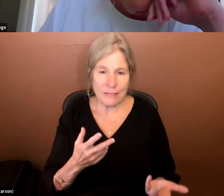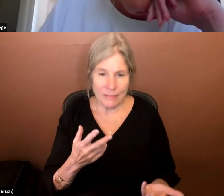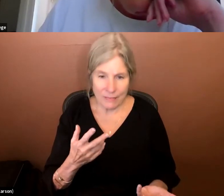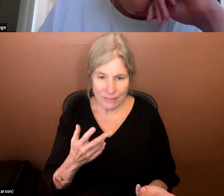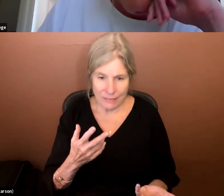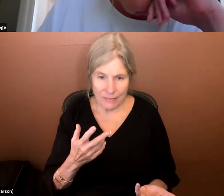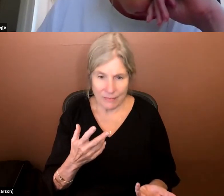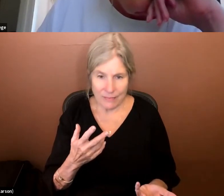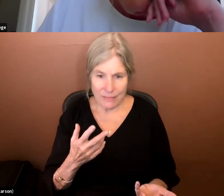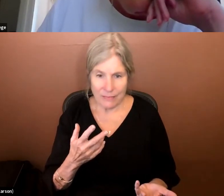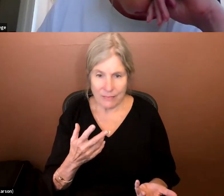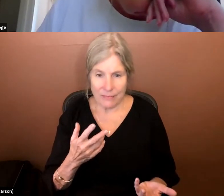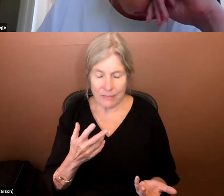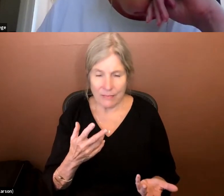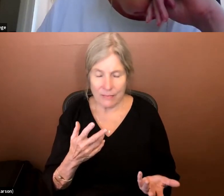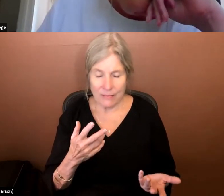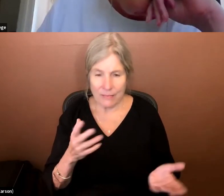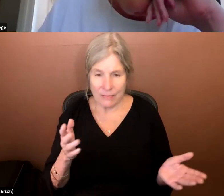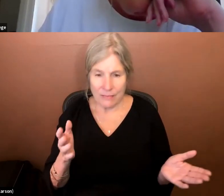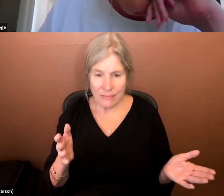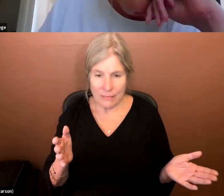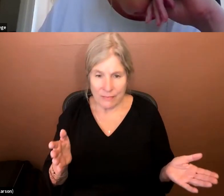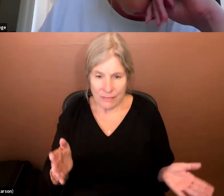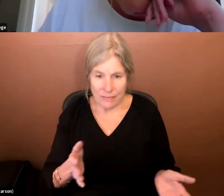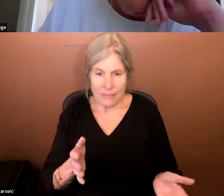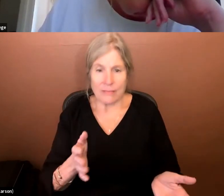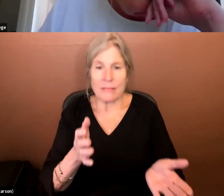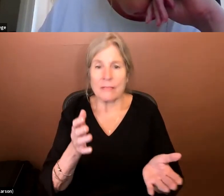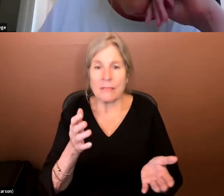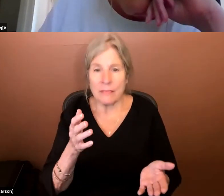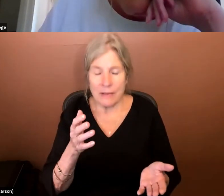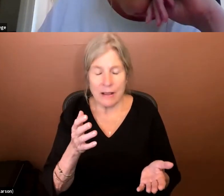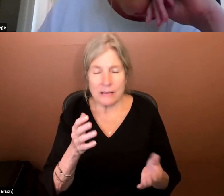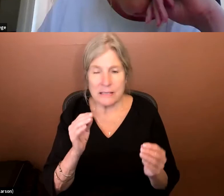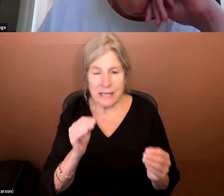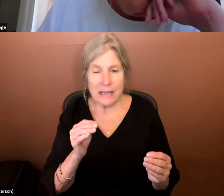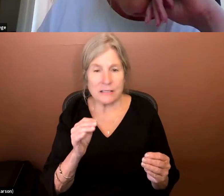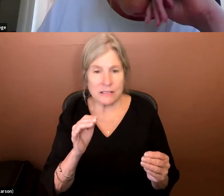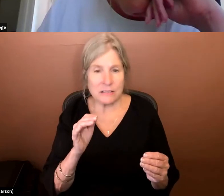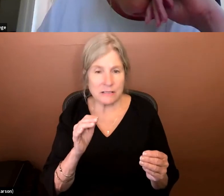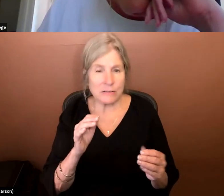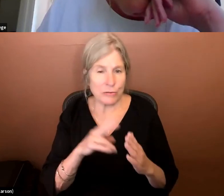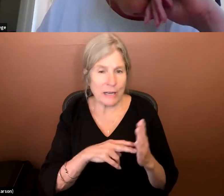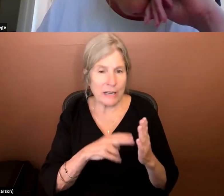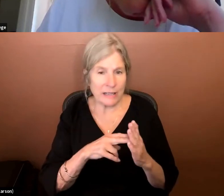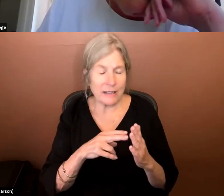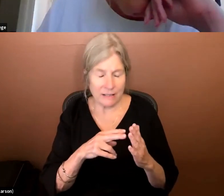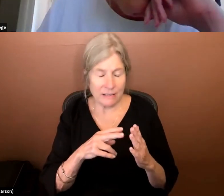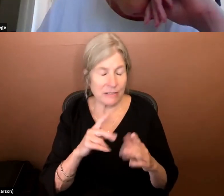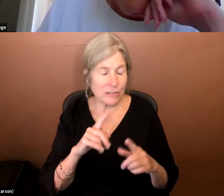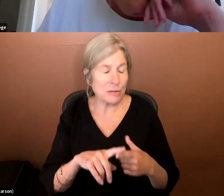inculcate those literacy skills on a mass scale to